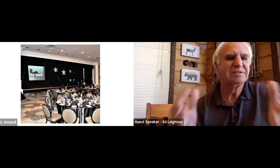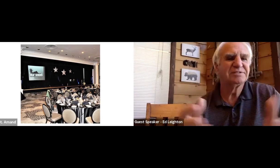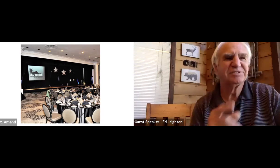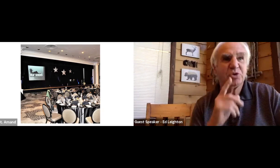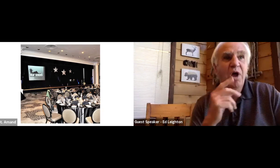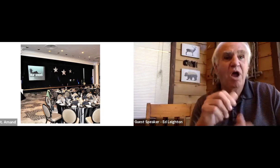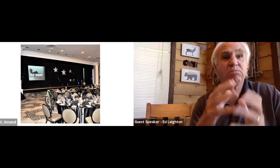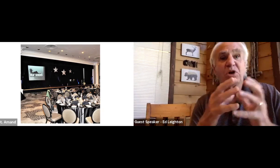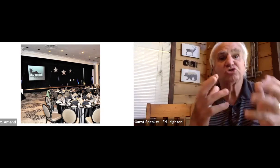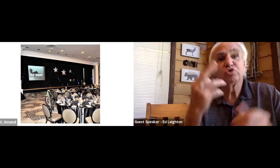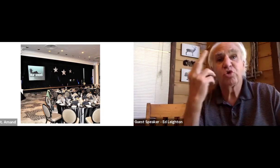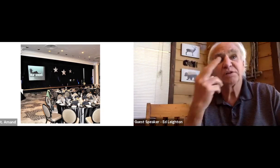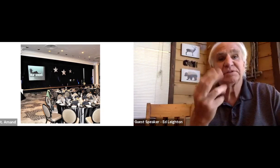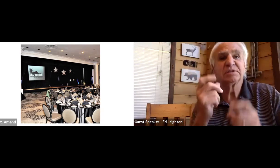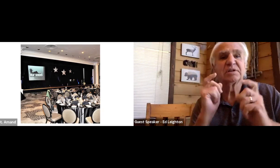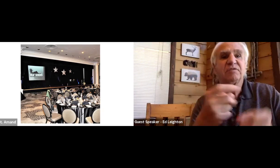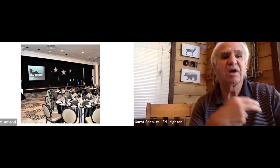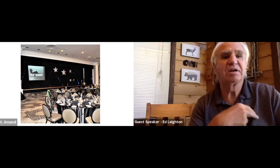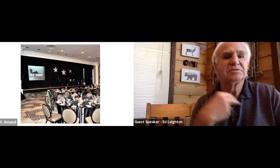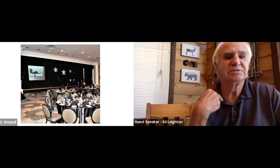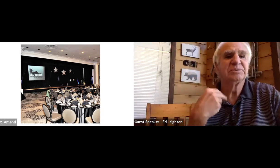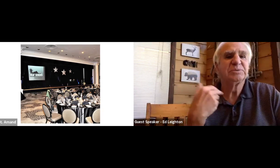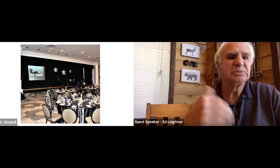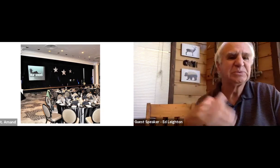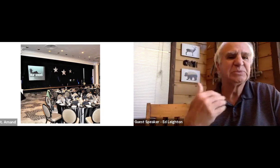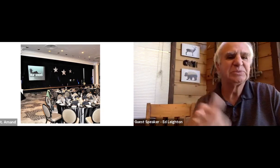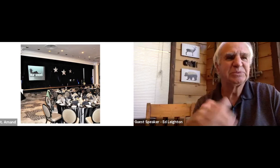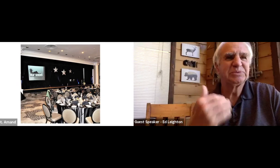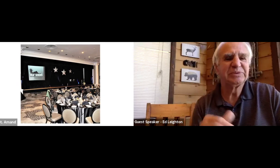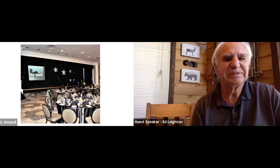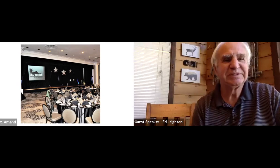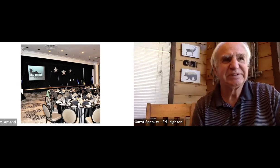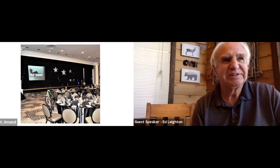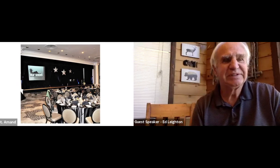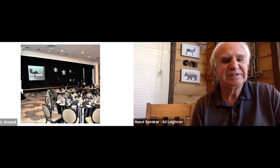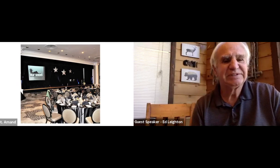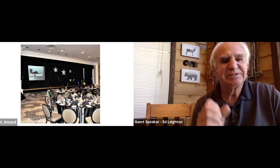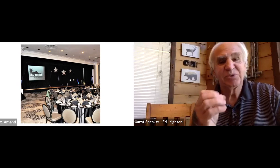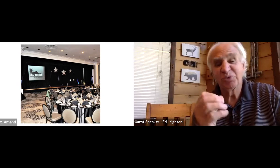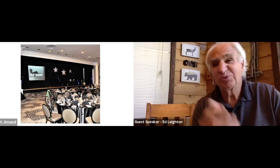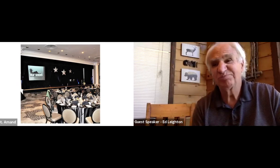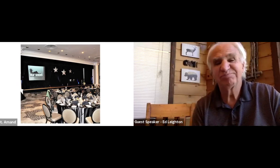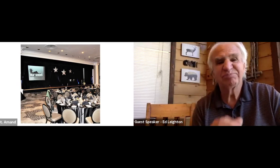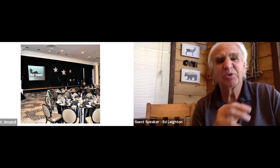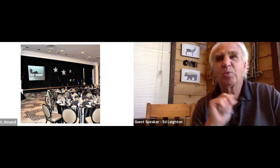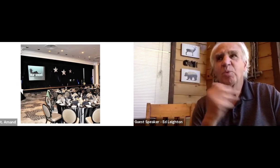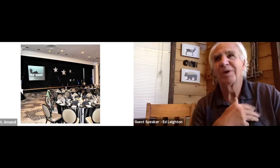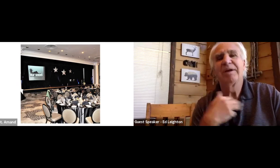So our family is going to really miss him. We miss him a lot already, and he gave us so much.